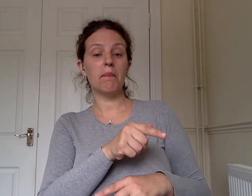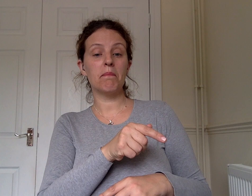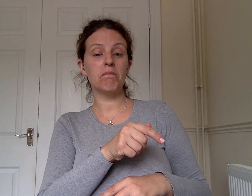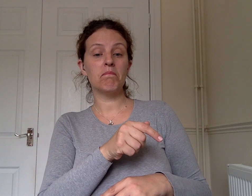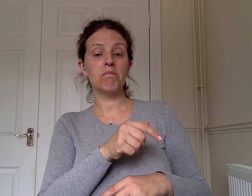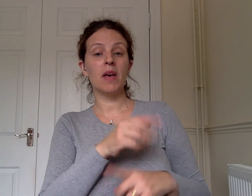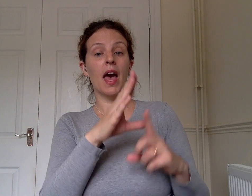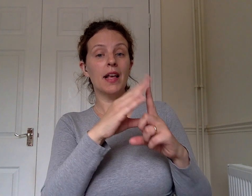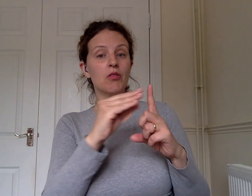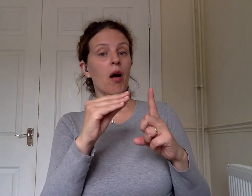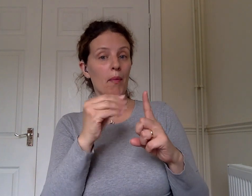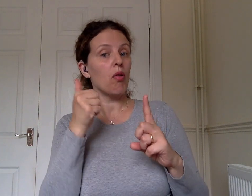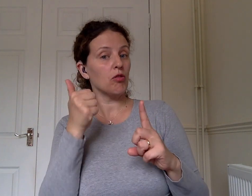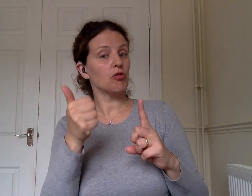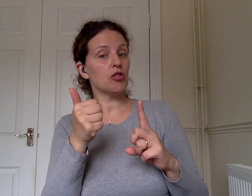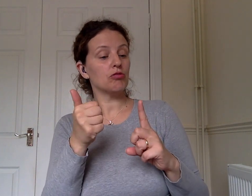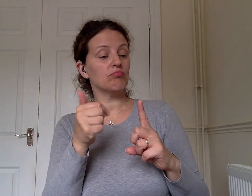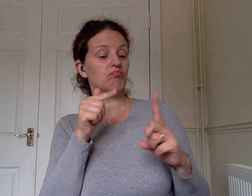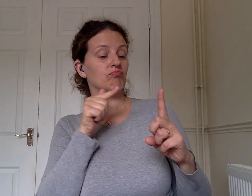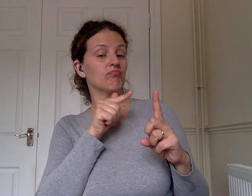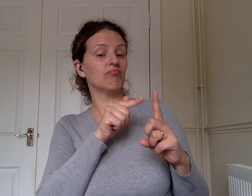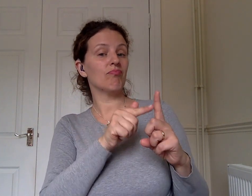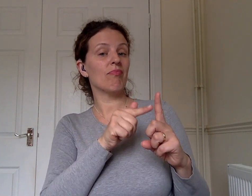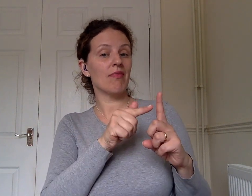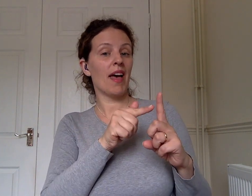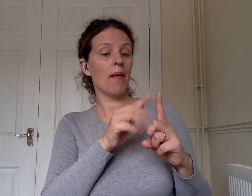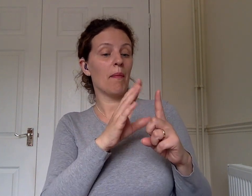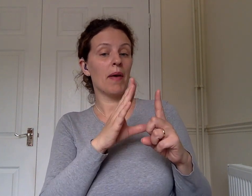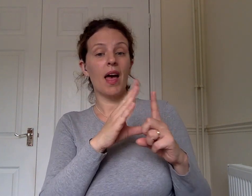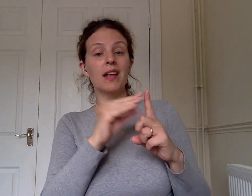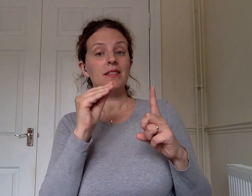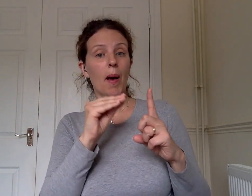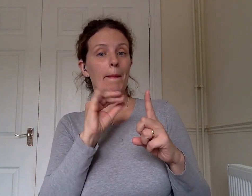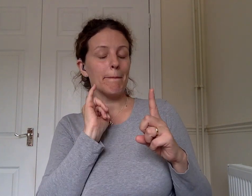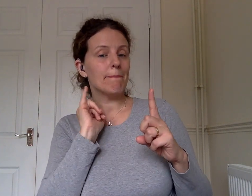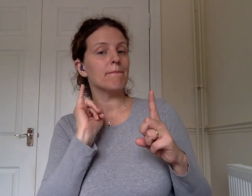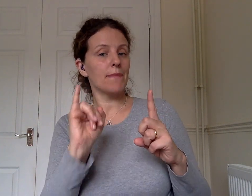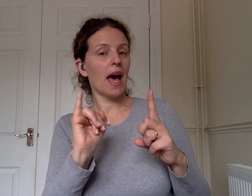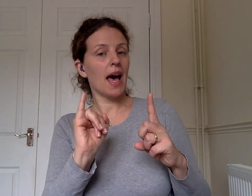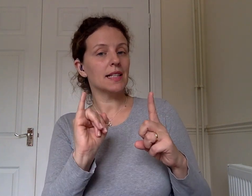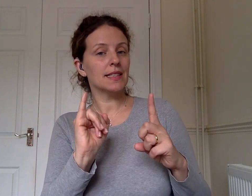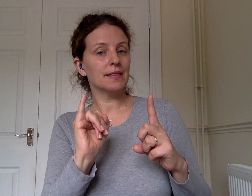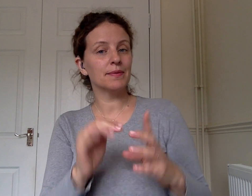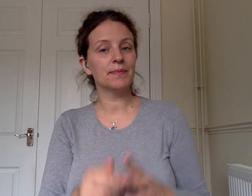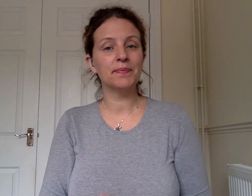Them example good, them example bad.